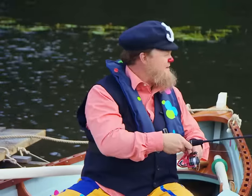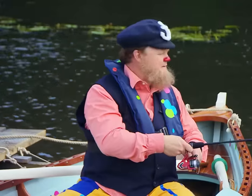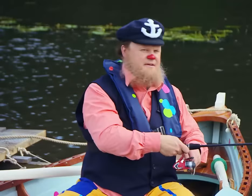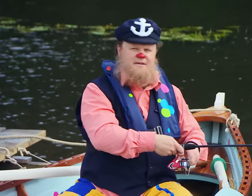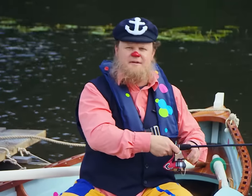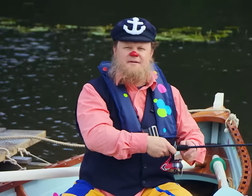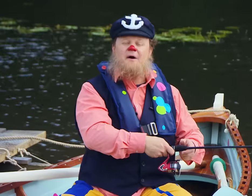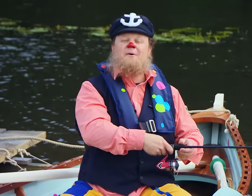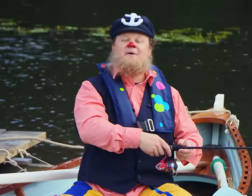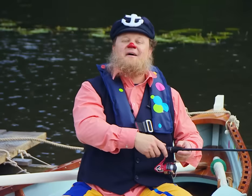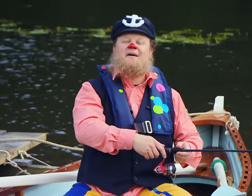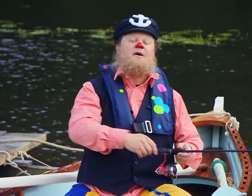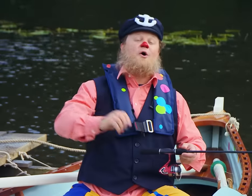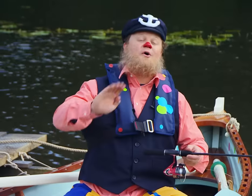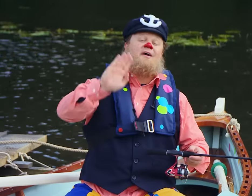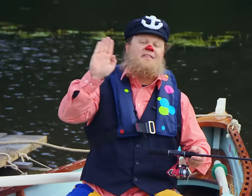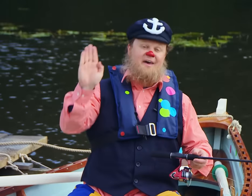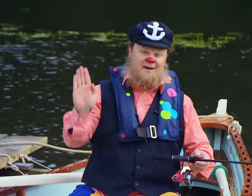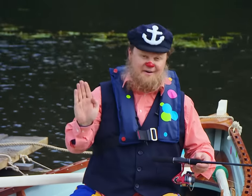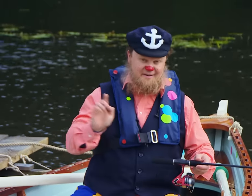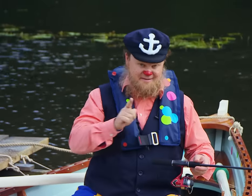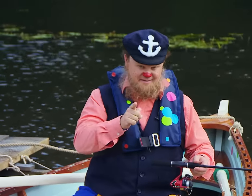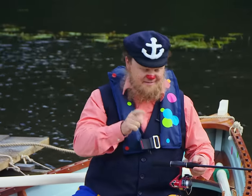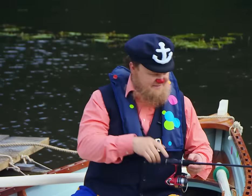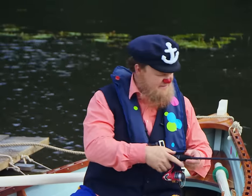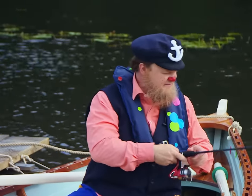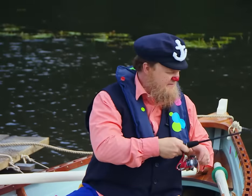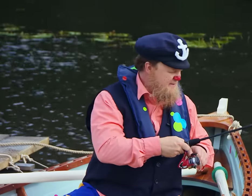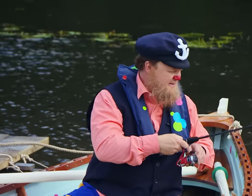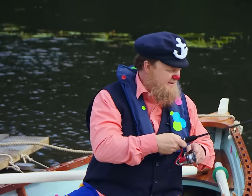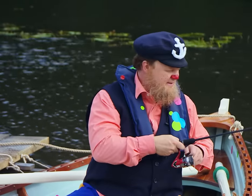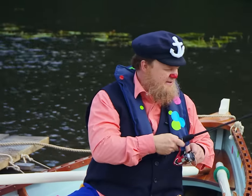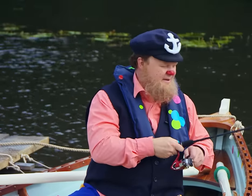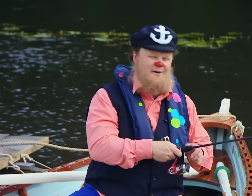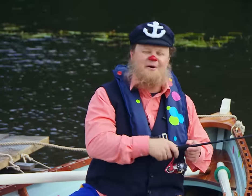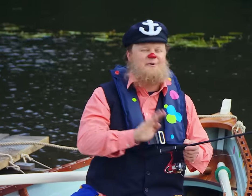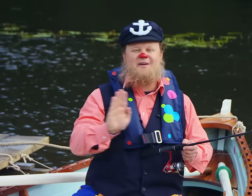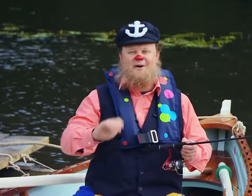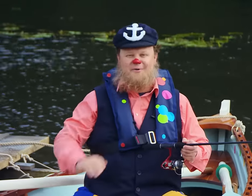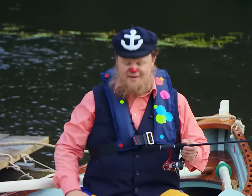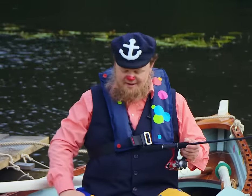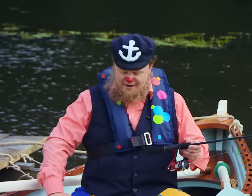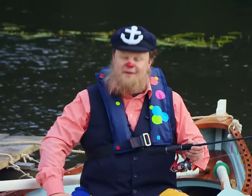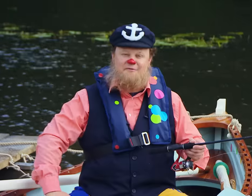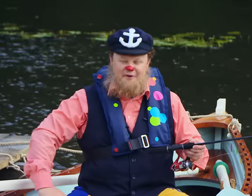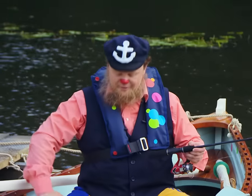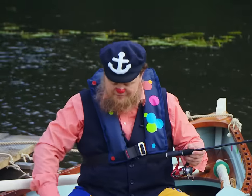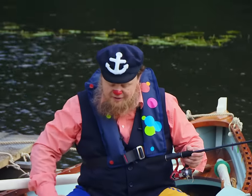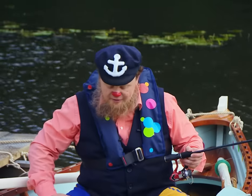hello fisher oh oh hi there have you caught any more fish oh no i think it'll find we've still